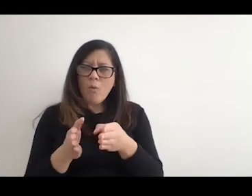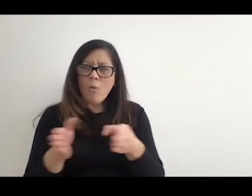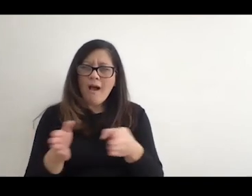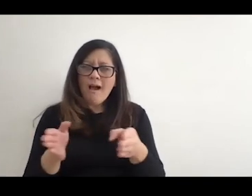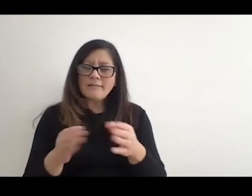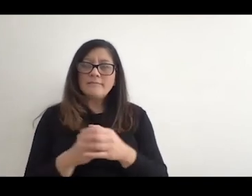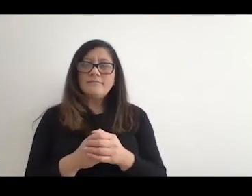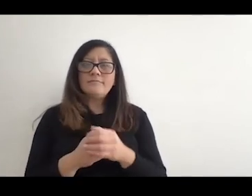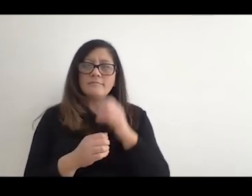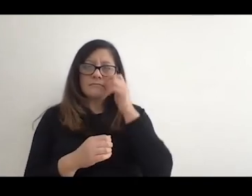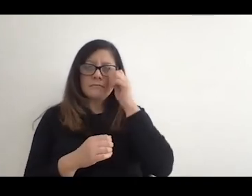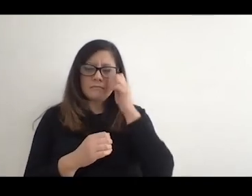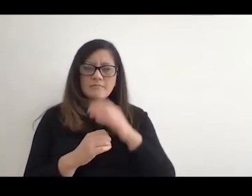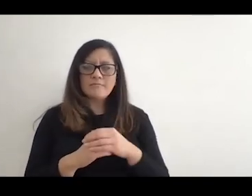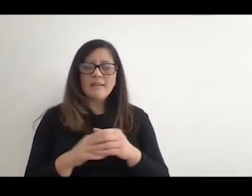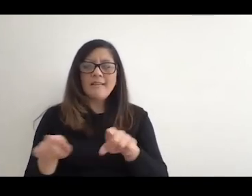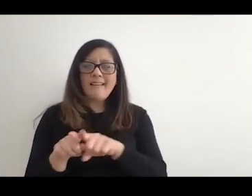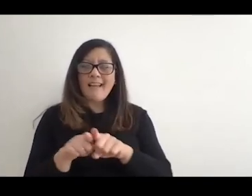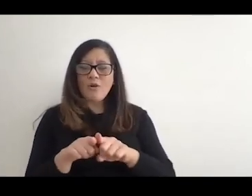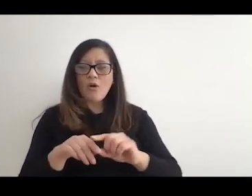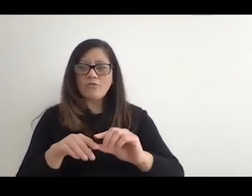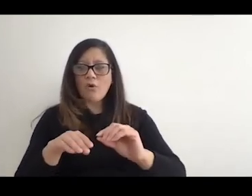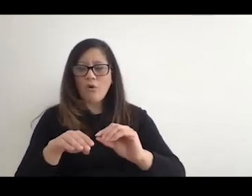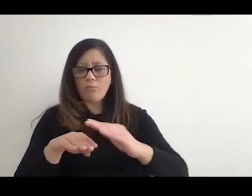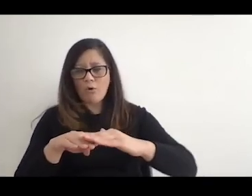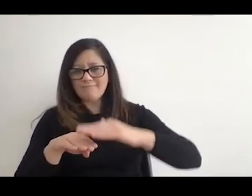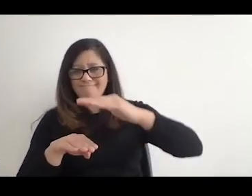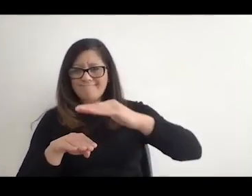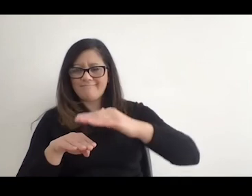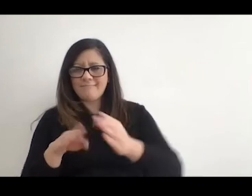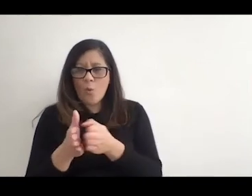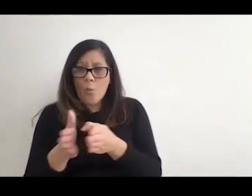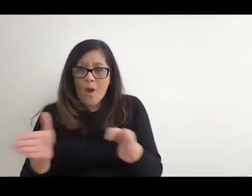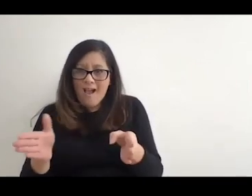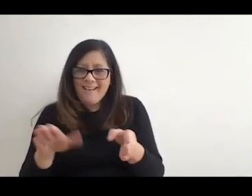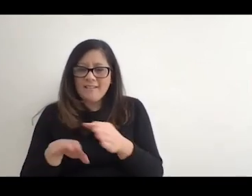Taller, higher not taller, higher and wider would be great